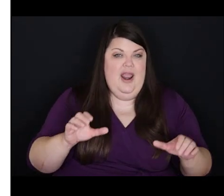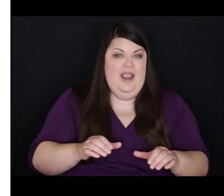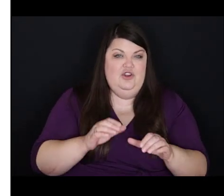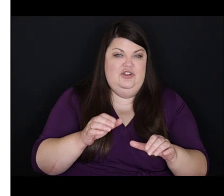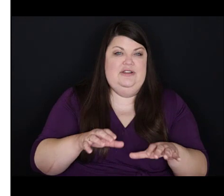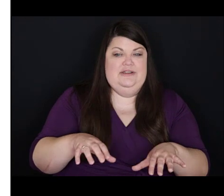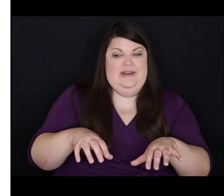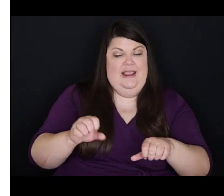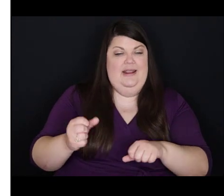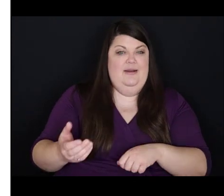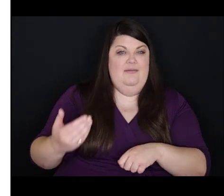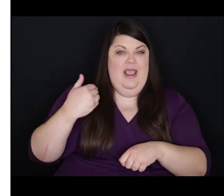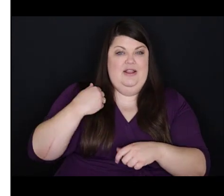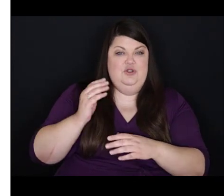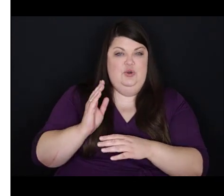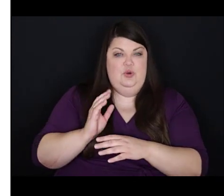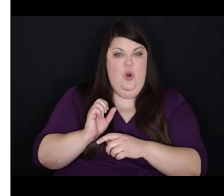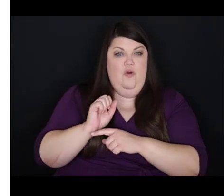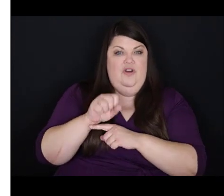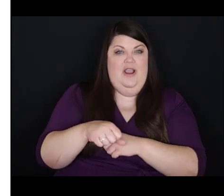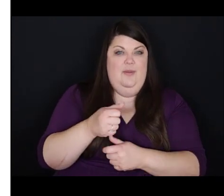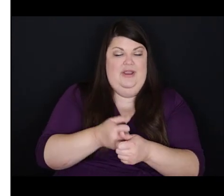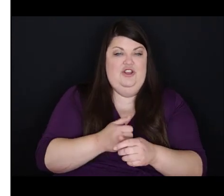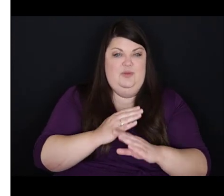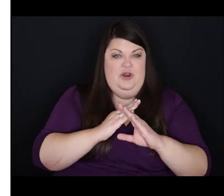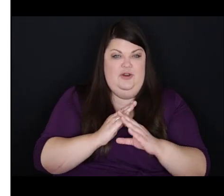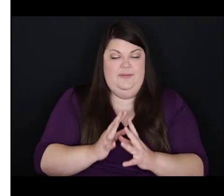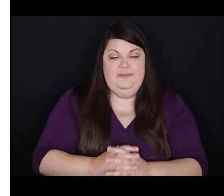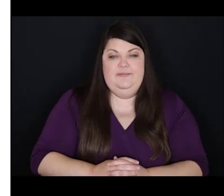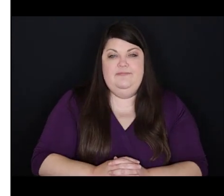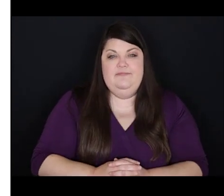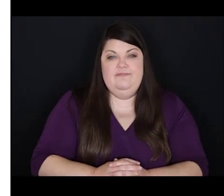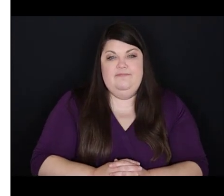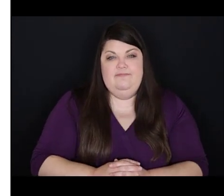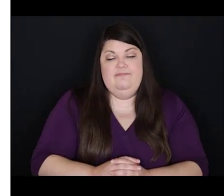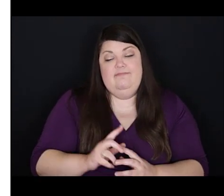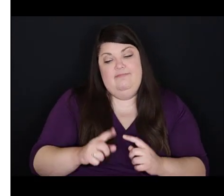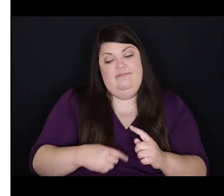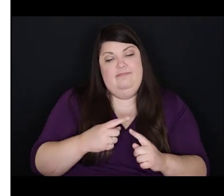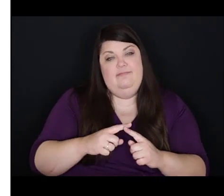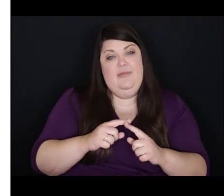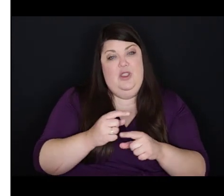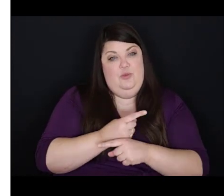in the past to overcome each barrier. When appropriate, the VR agency may point